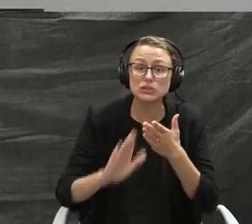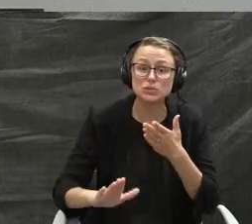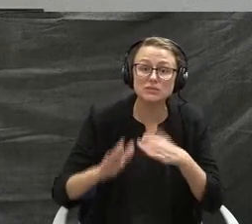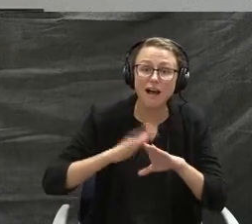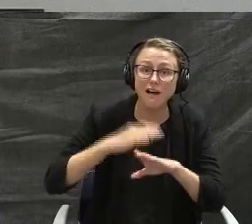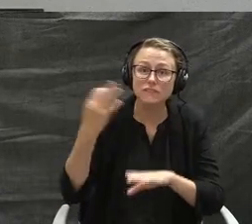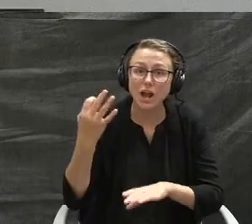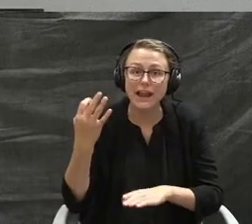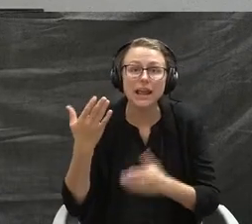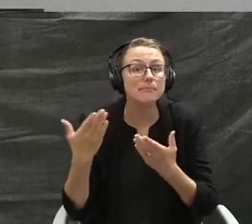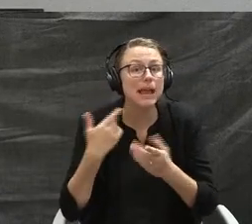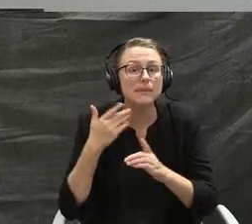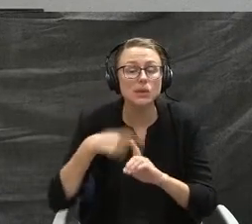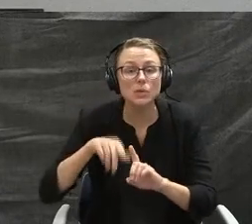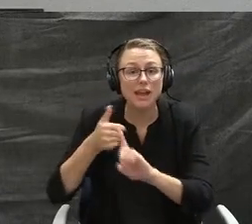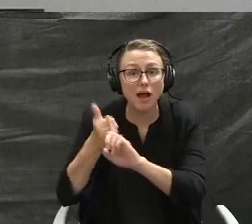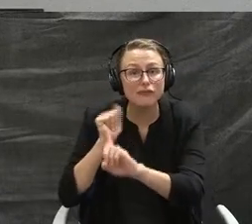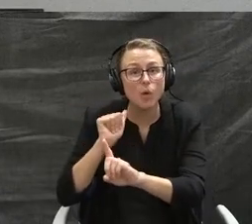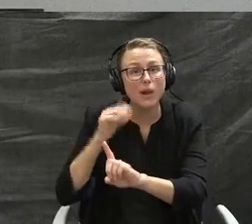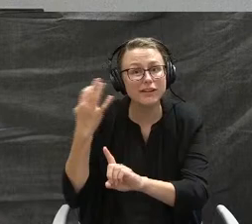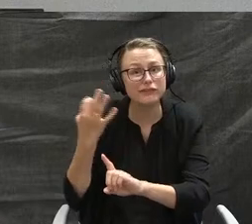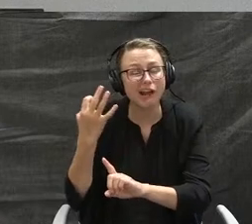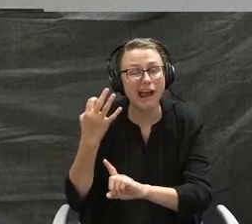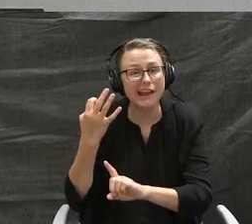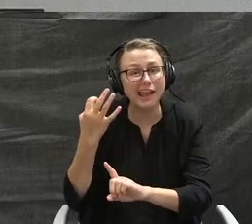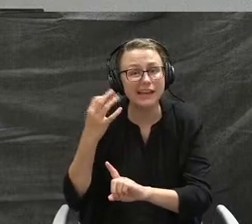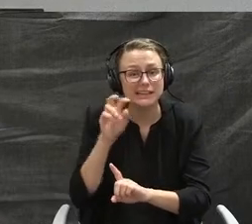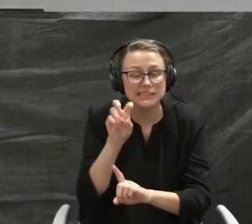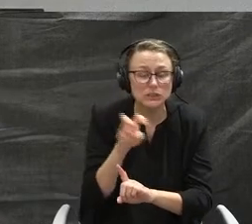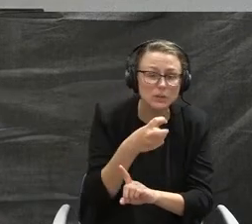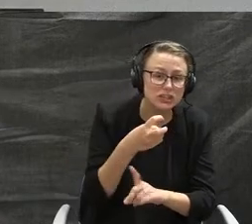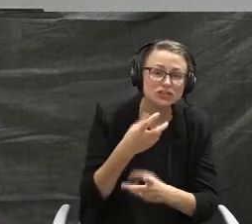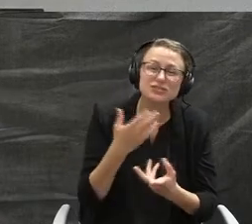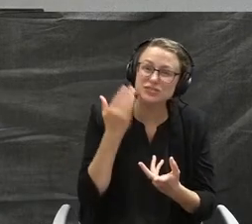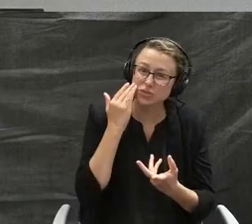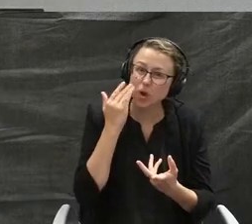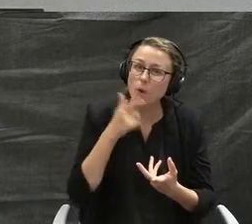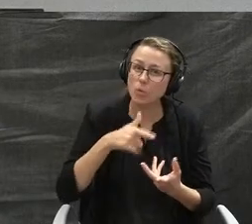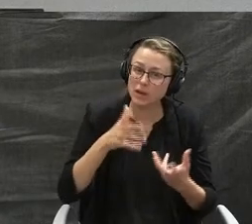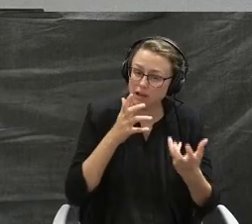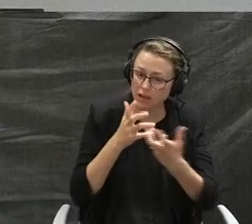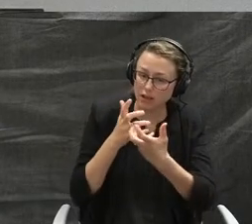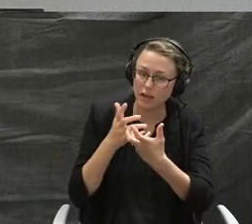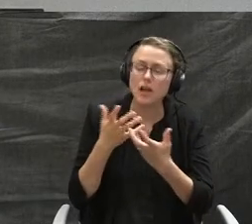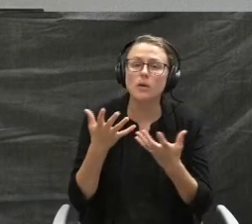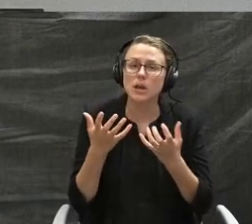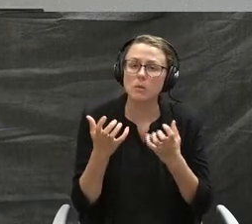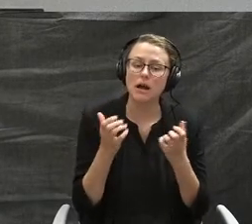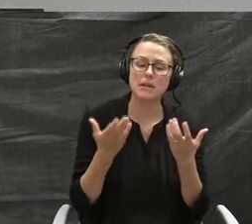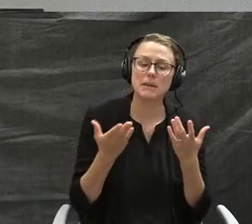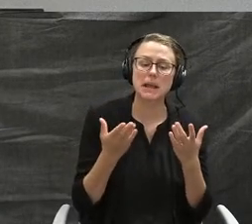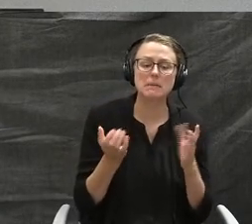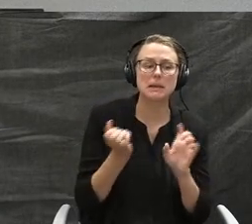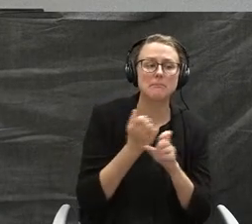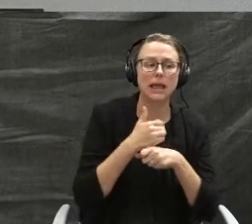to have them on Wednesday, we might want to avoid a Wednesday, so we want to be a little strategic there so that the day